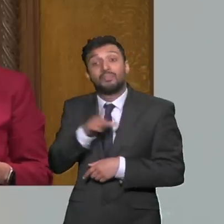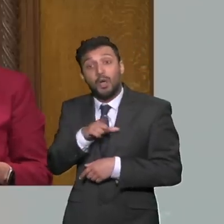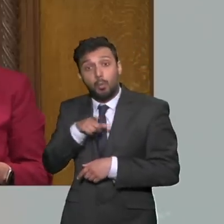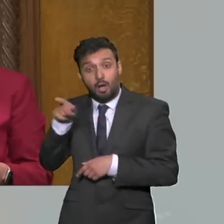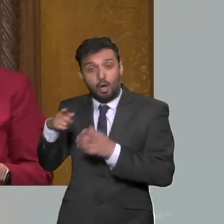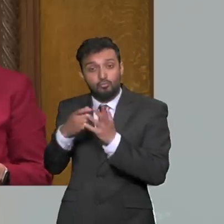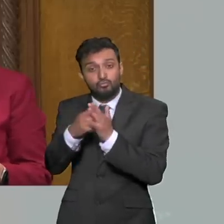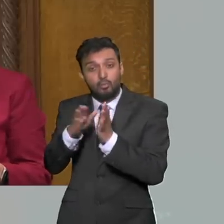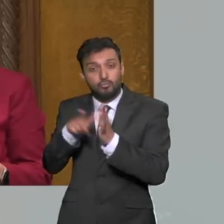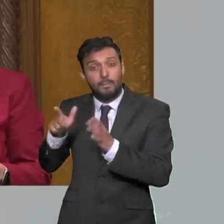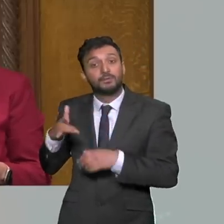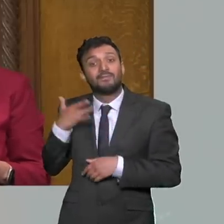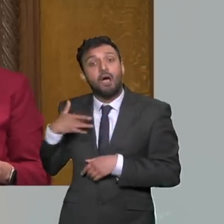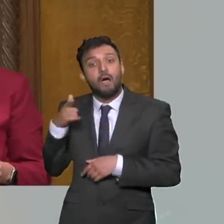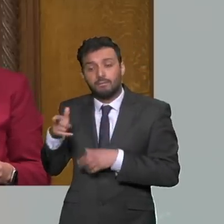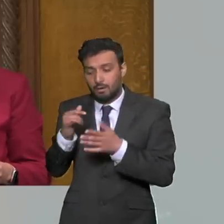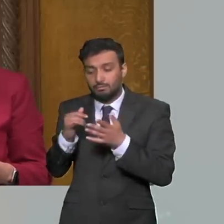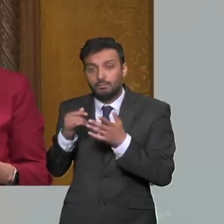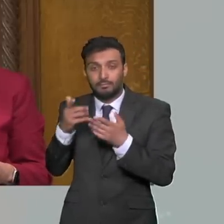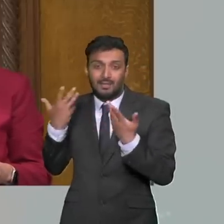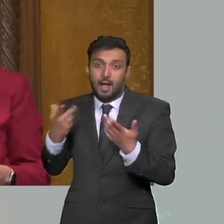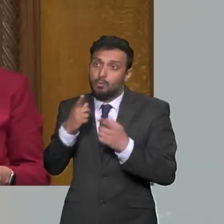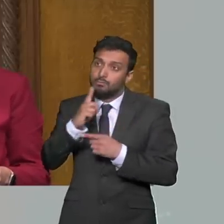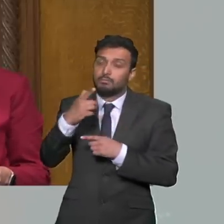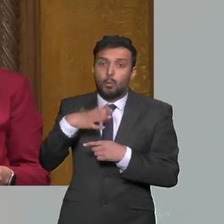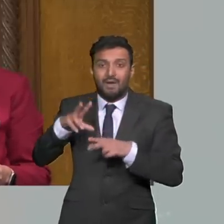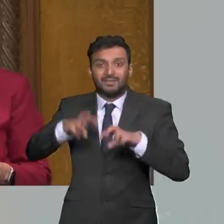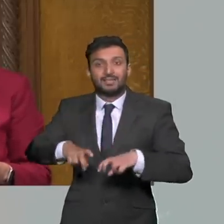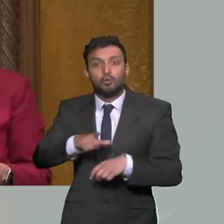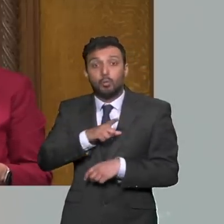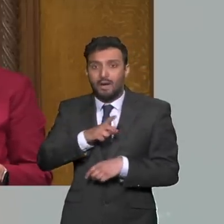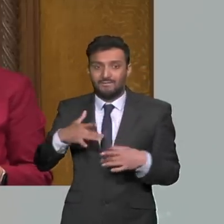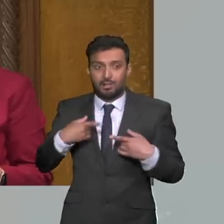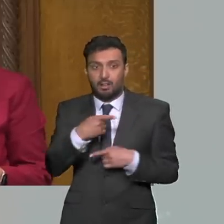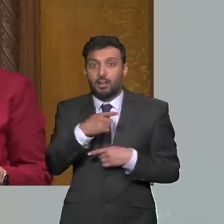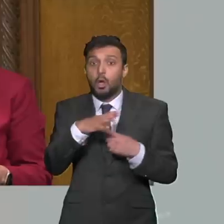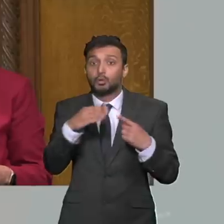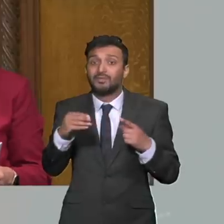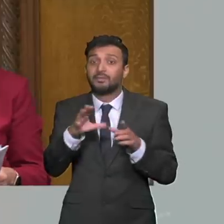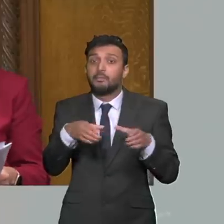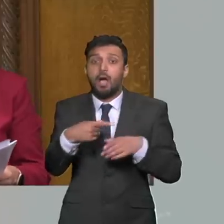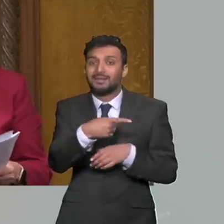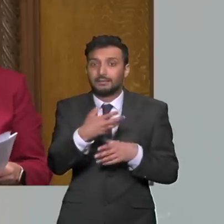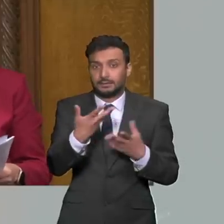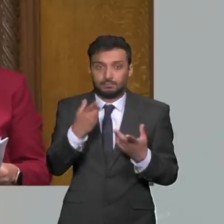independent investigation into the failure, warning that the Conservative party has “broken the trust of victims”.